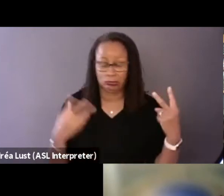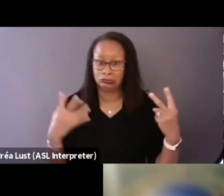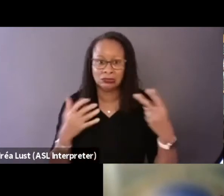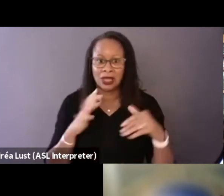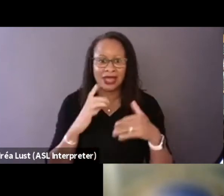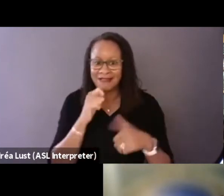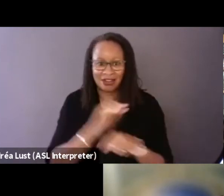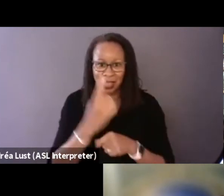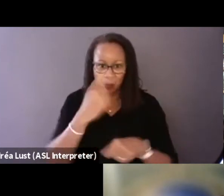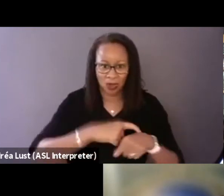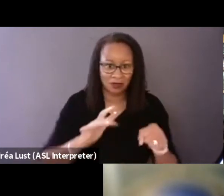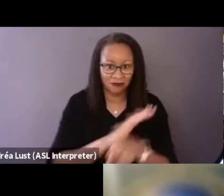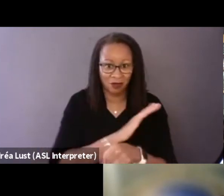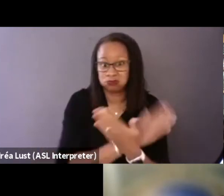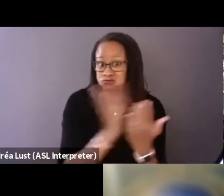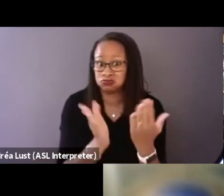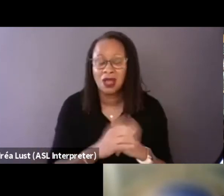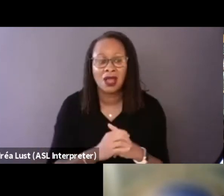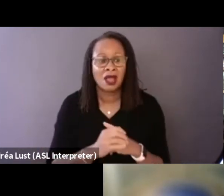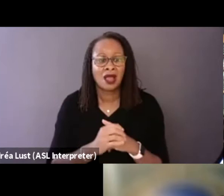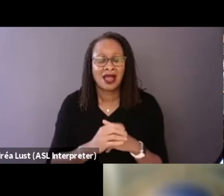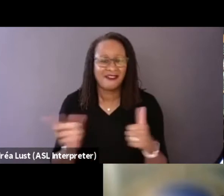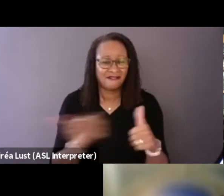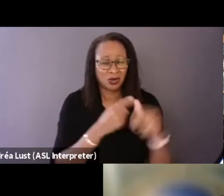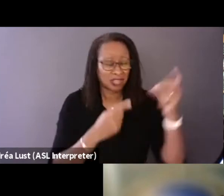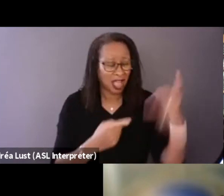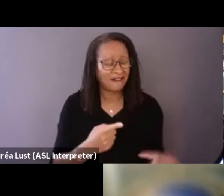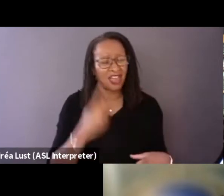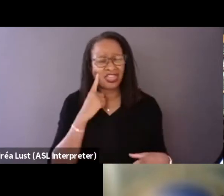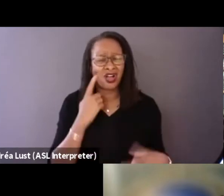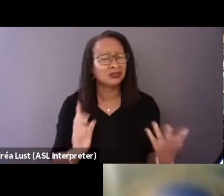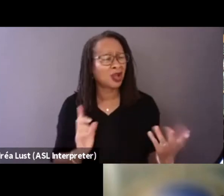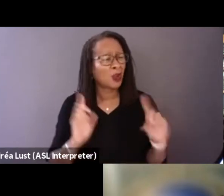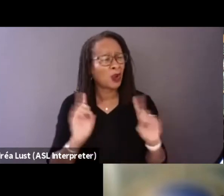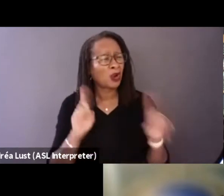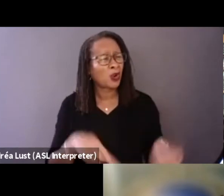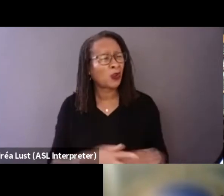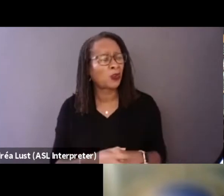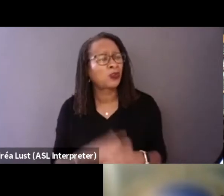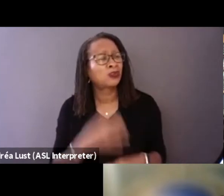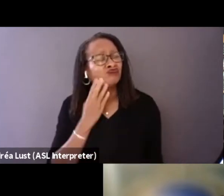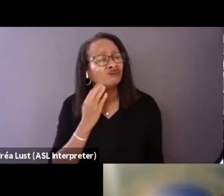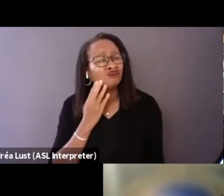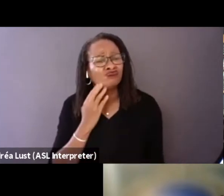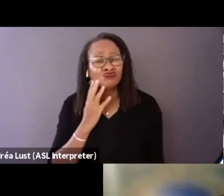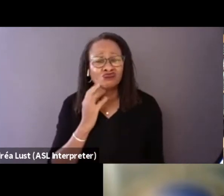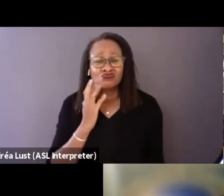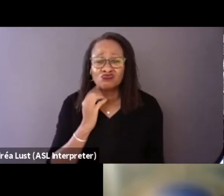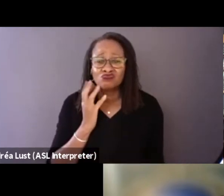And I watched the first half, and I was thinking like, "I don't know where this is going." And like, I mean, you know where this year went right?